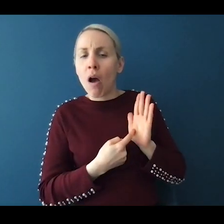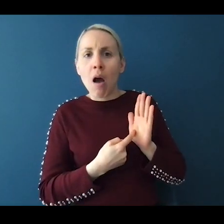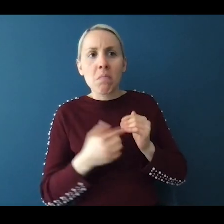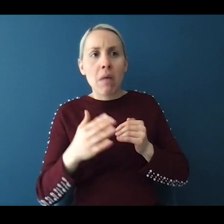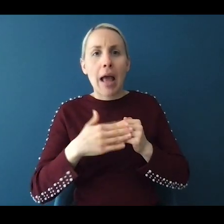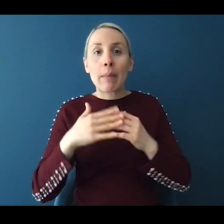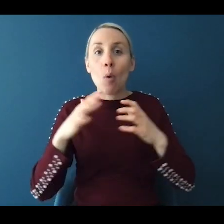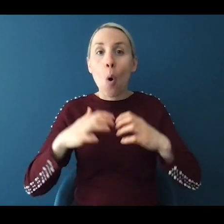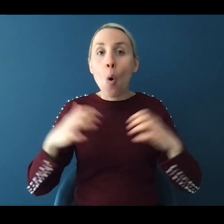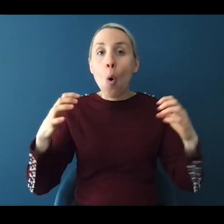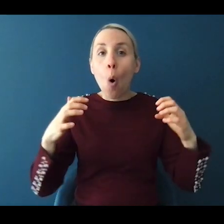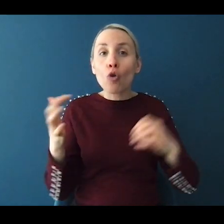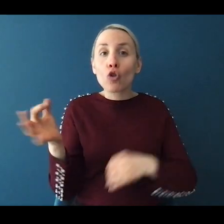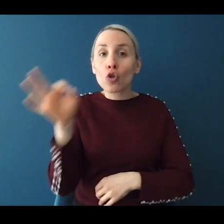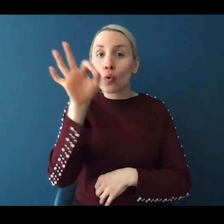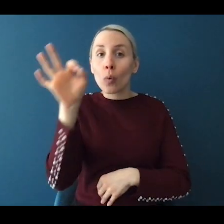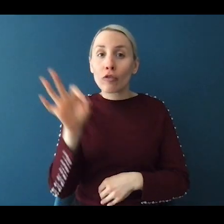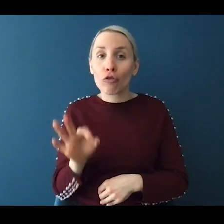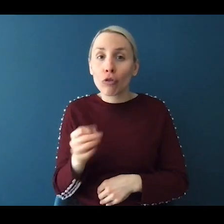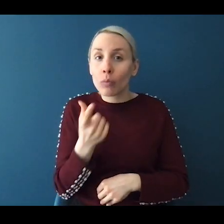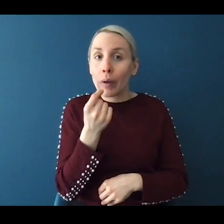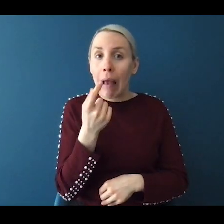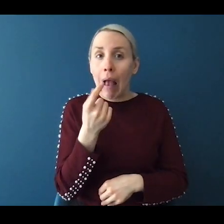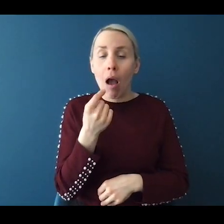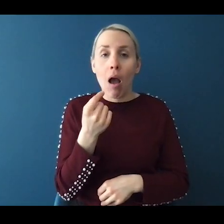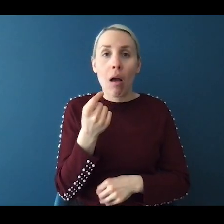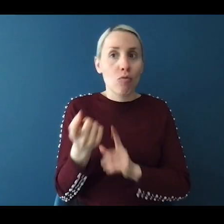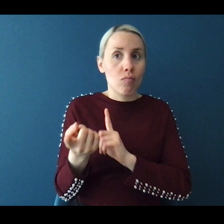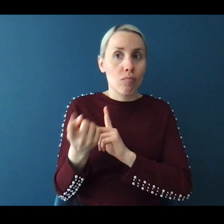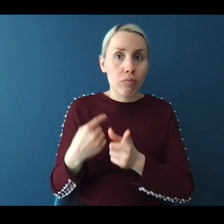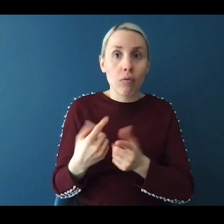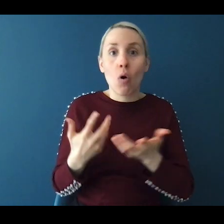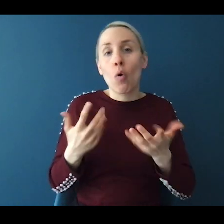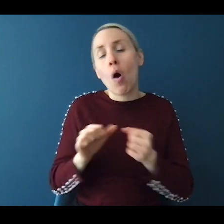stood out to you and we’ll we should be able to kind of respond to any others either